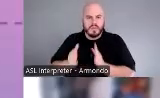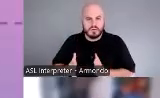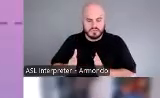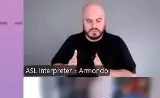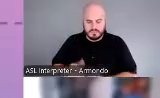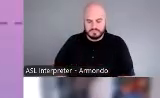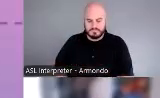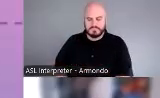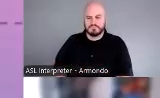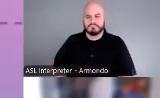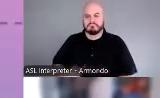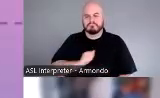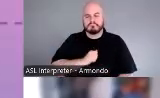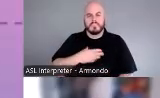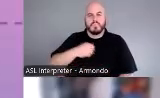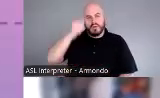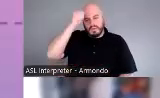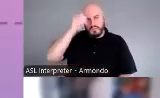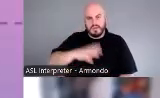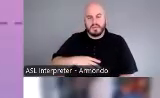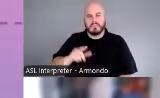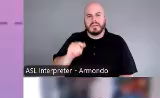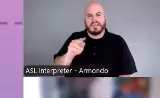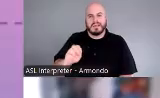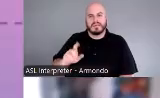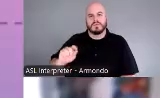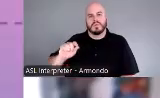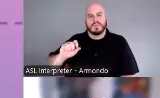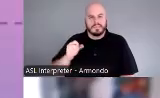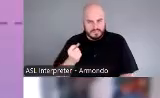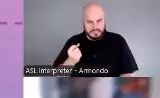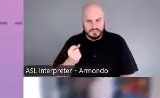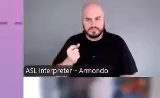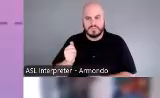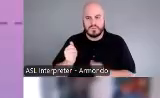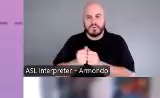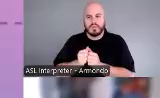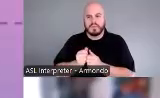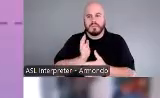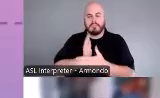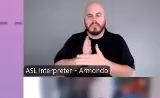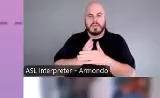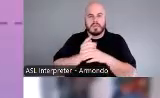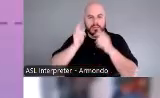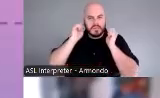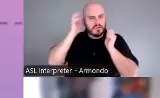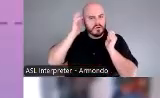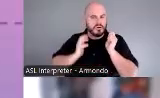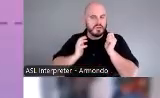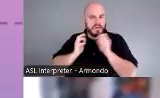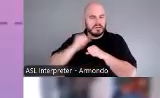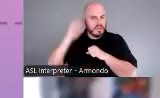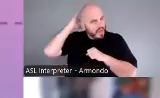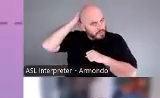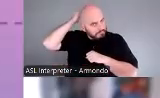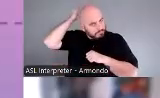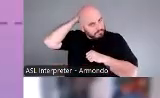I am a white man in my late 20s with medium-length curly hair that's pulled back in a bun.